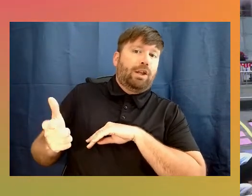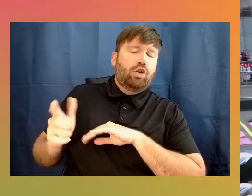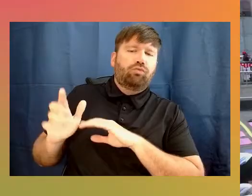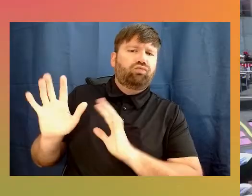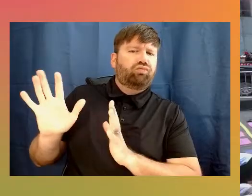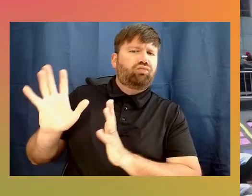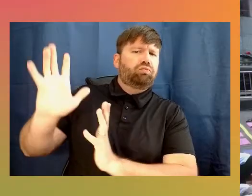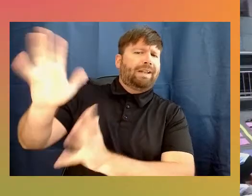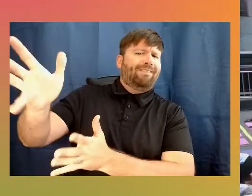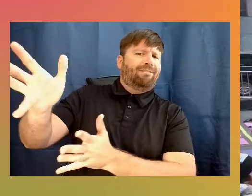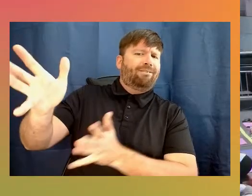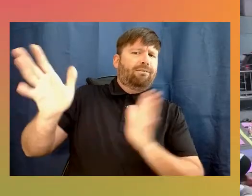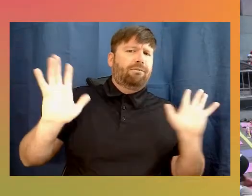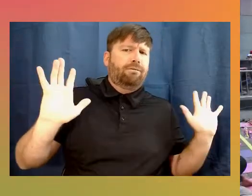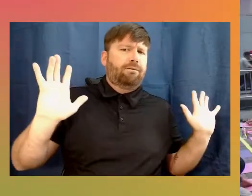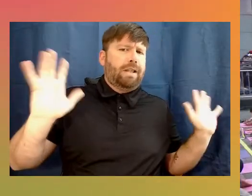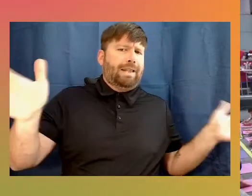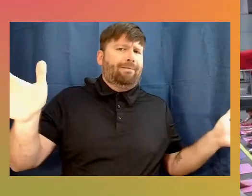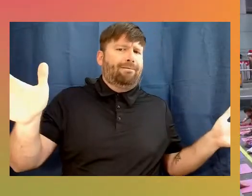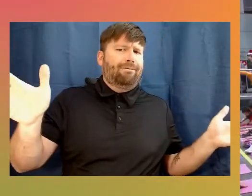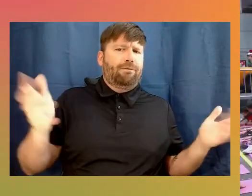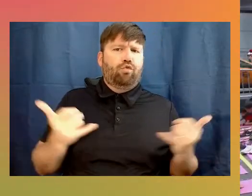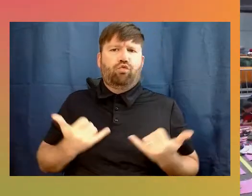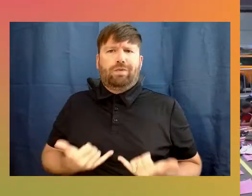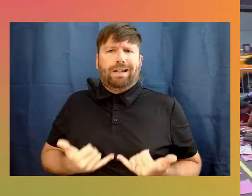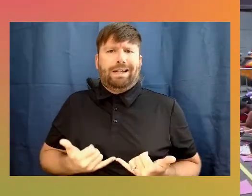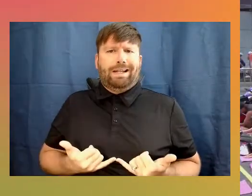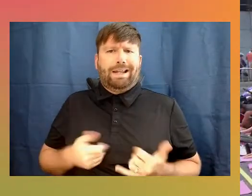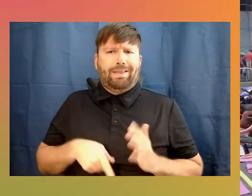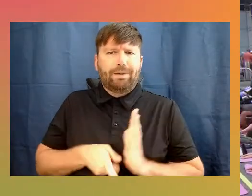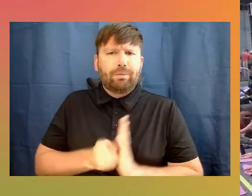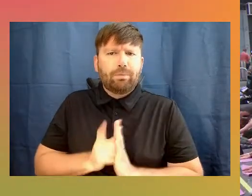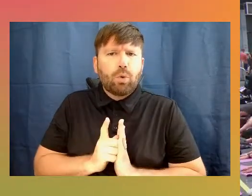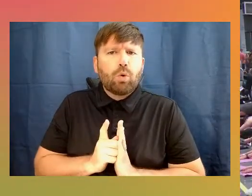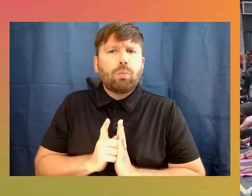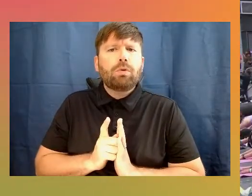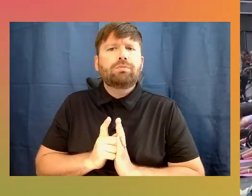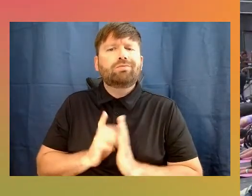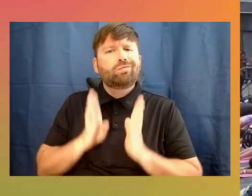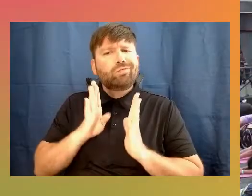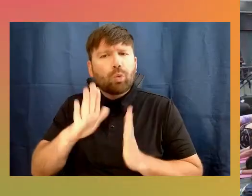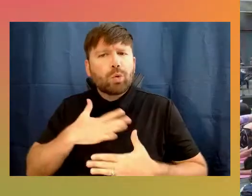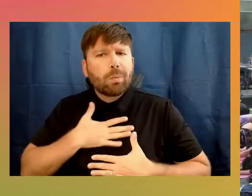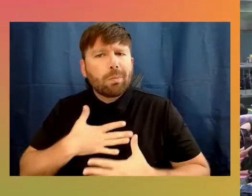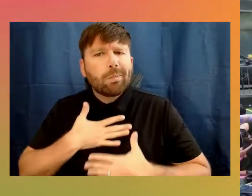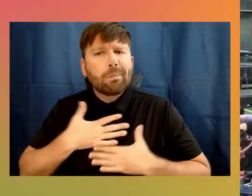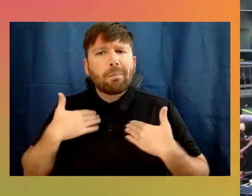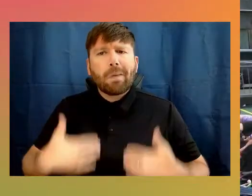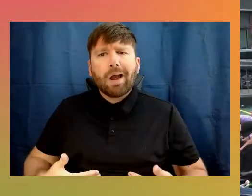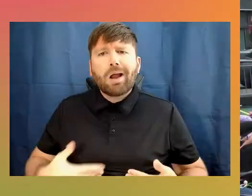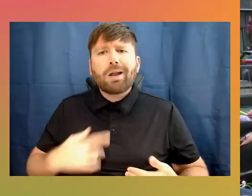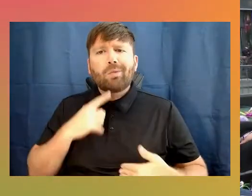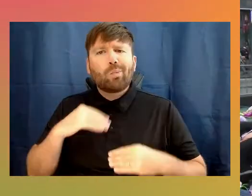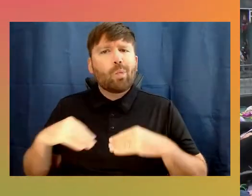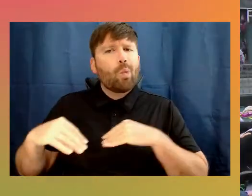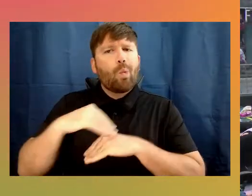WHATEVER IS COMING AFTER, JUST LET IT HANG OUT THERE IN THE FUTURE. THERE IS NOWHERE TO BE BUT HERE